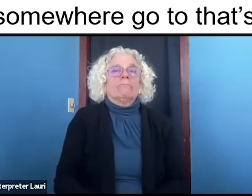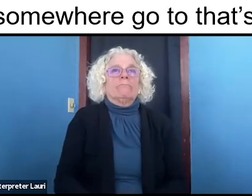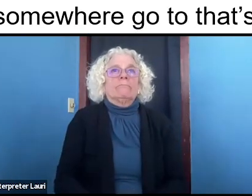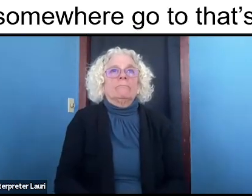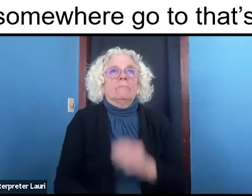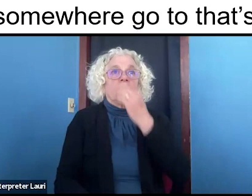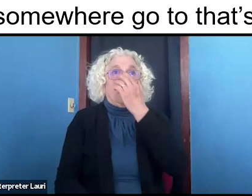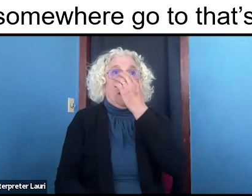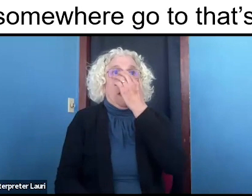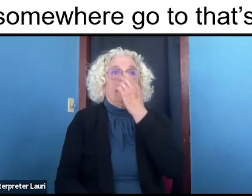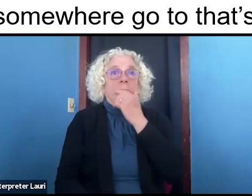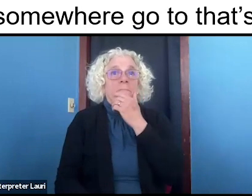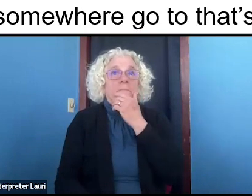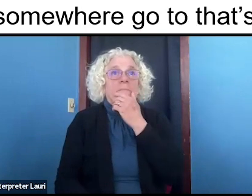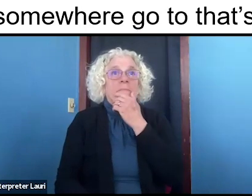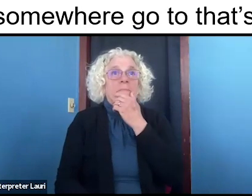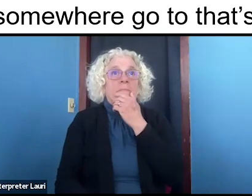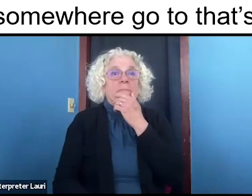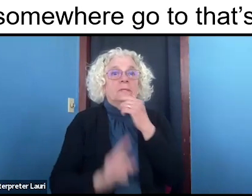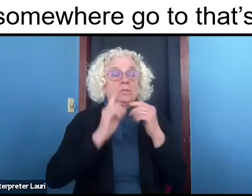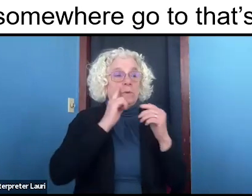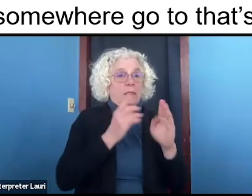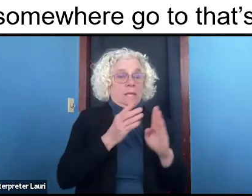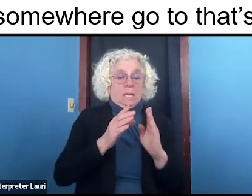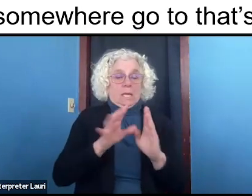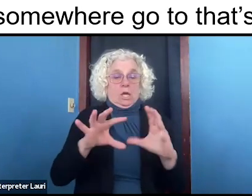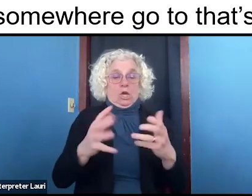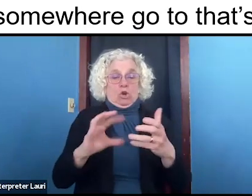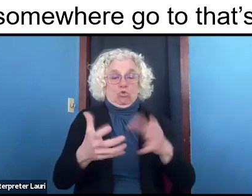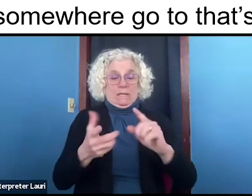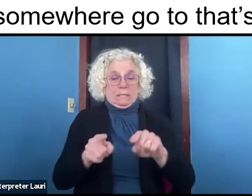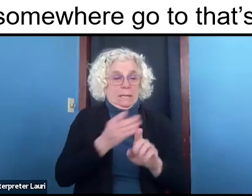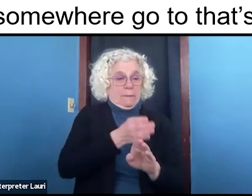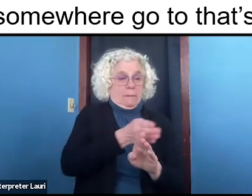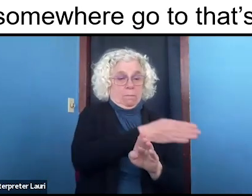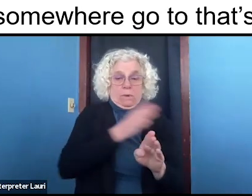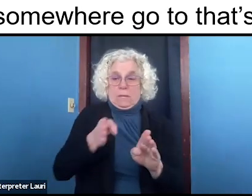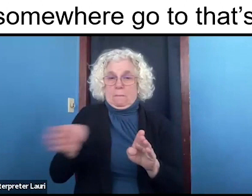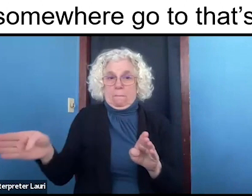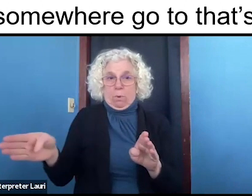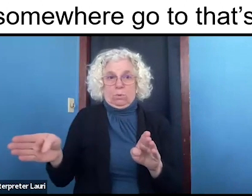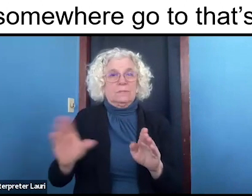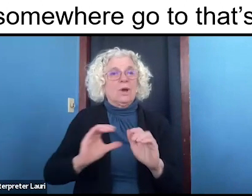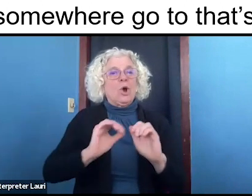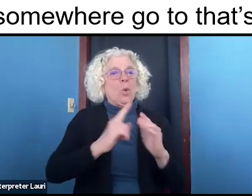continuum from pre to post crisis, culturally responsive care, which makes care more acceptable